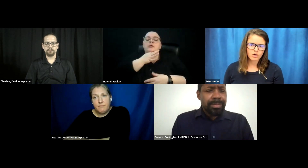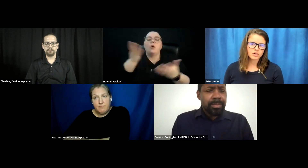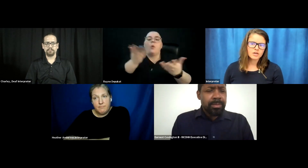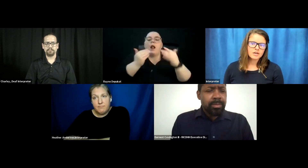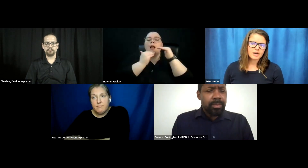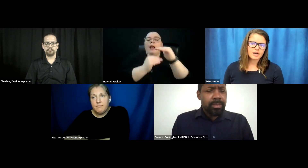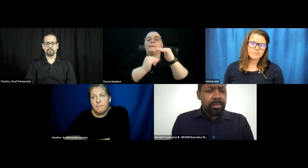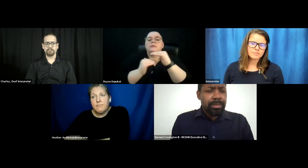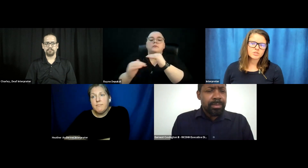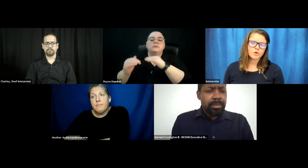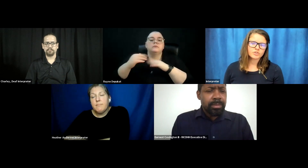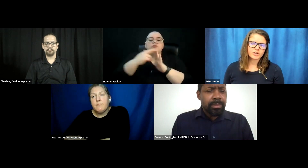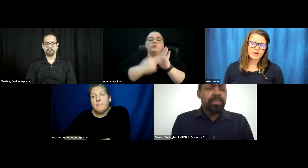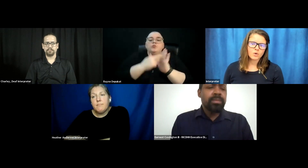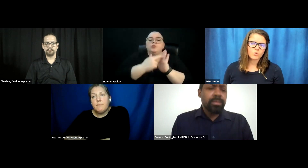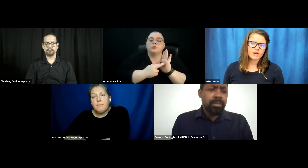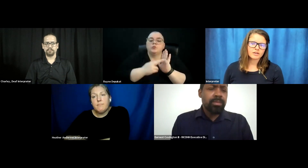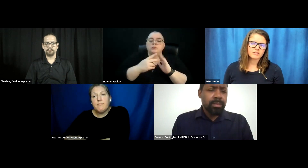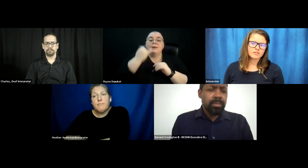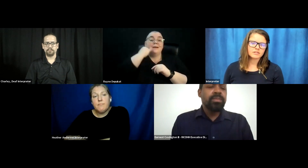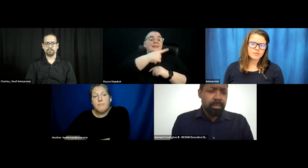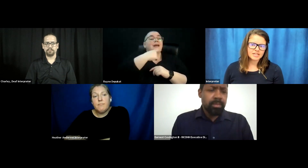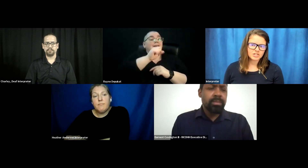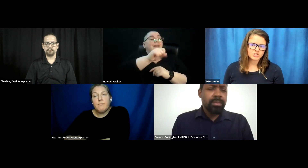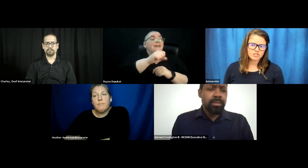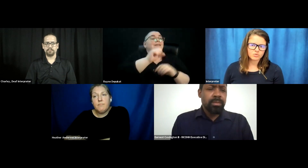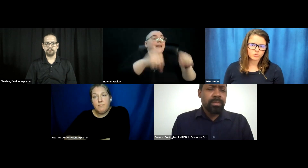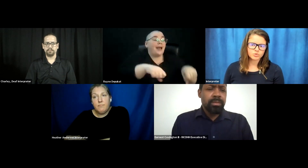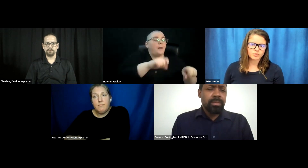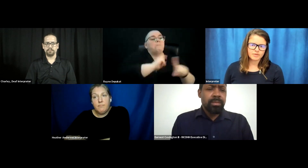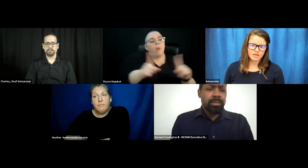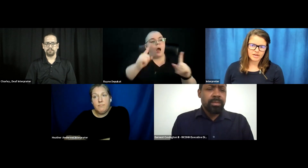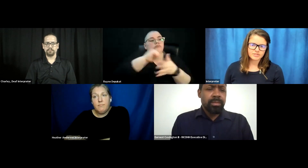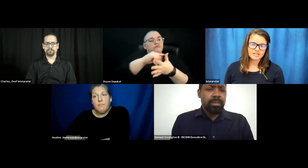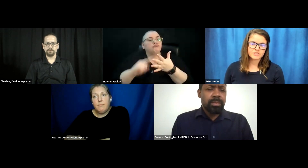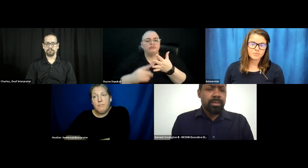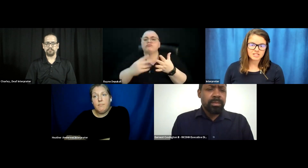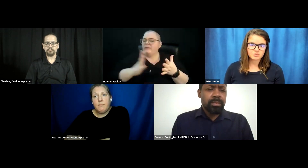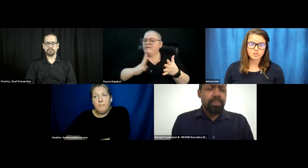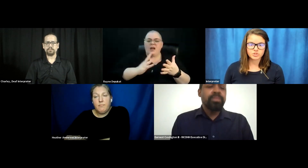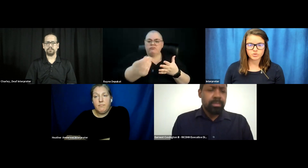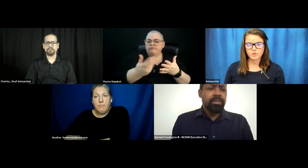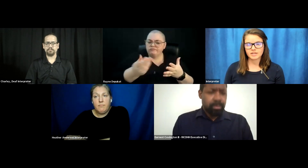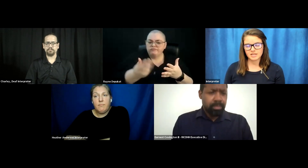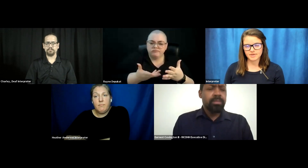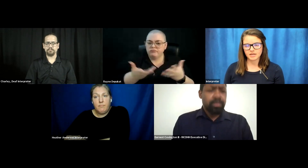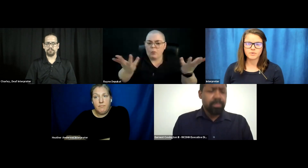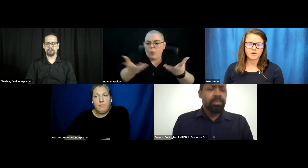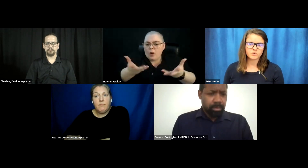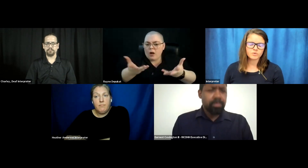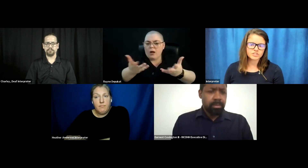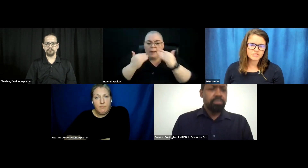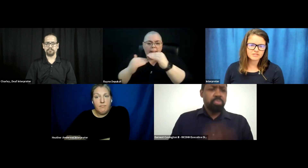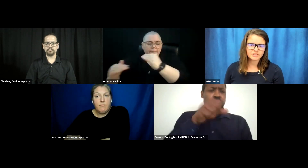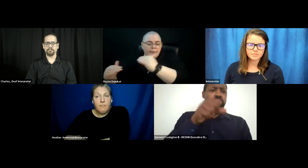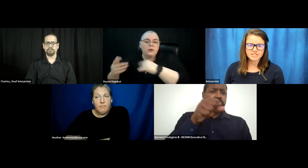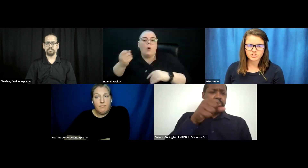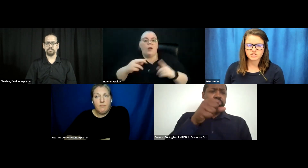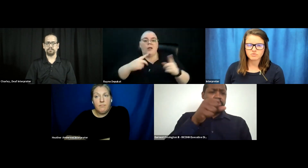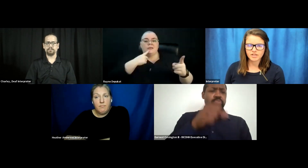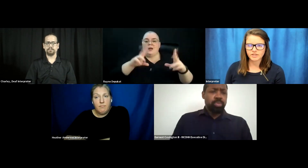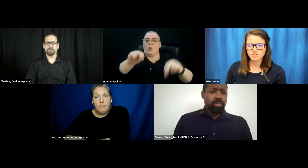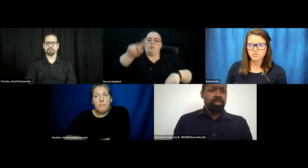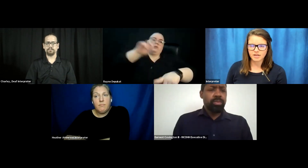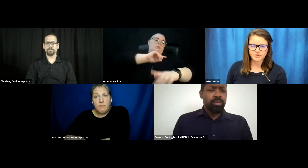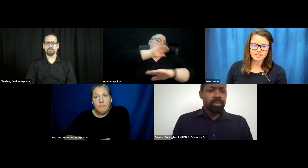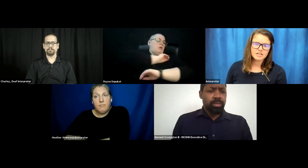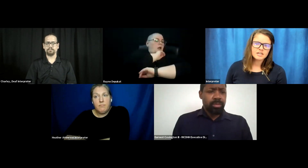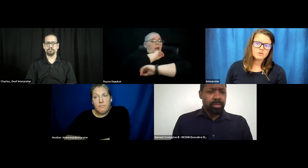I'm just wondering what the limitations and rules would be around if it's possible to do an email but there's specific limitations and regulations around it.